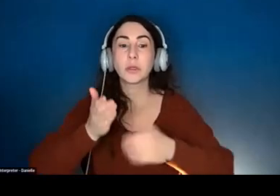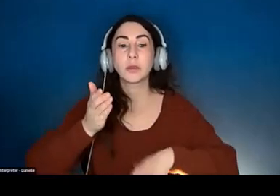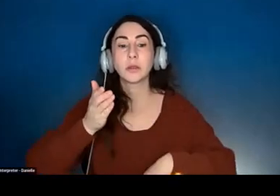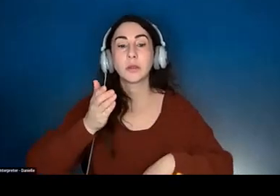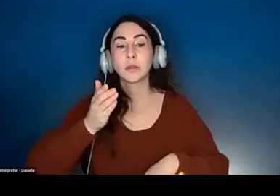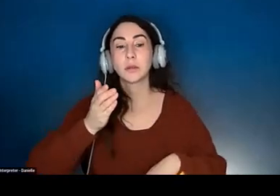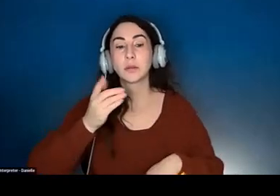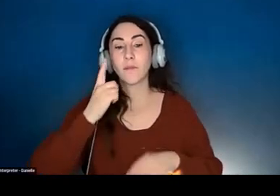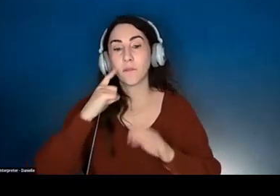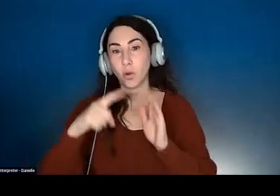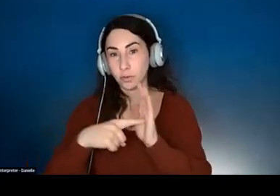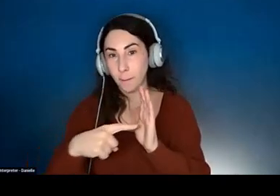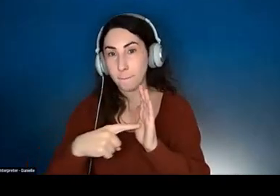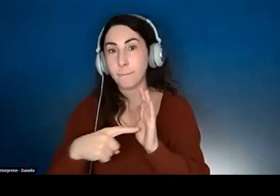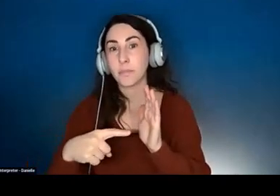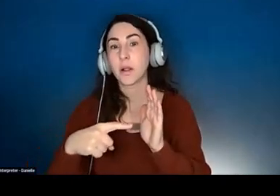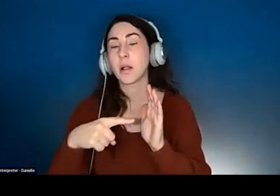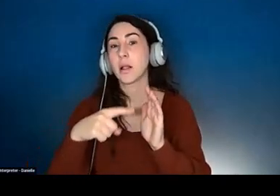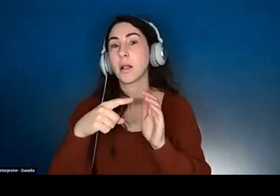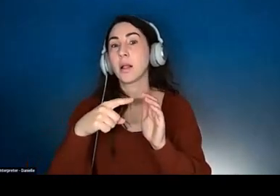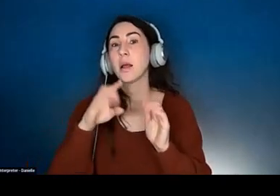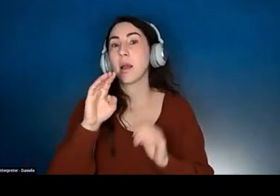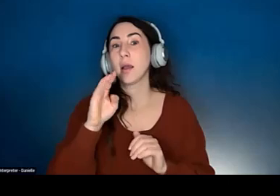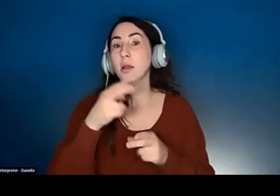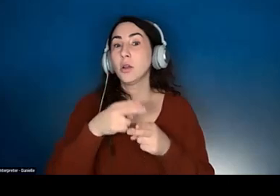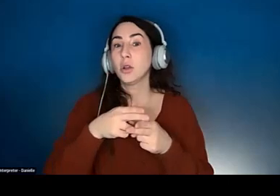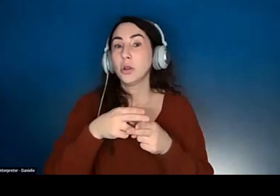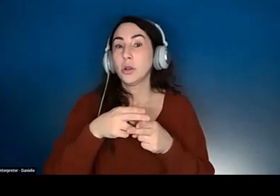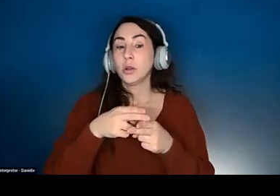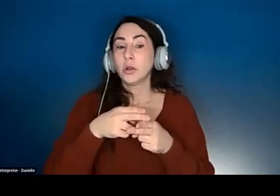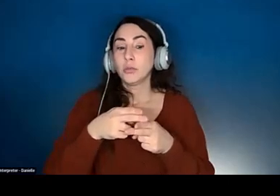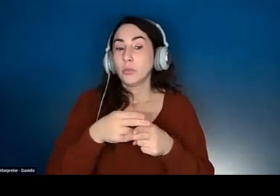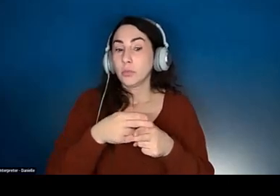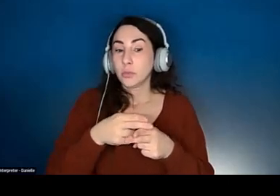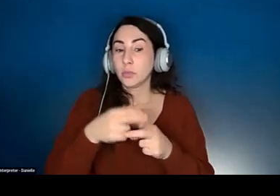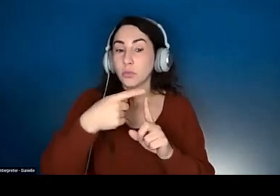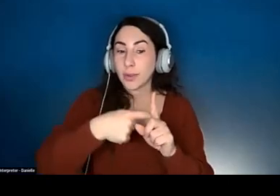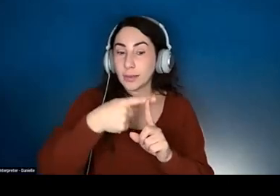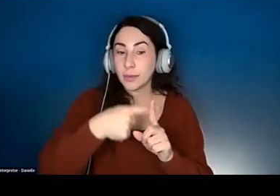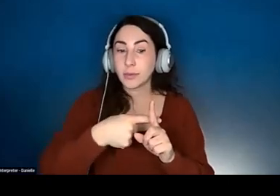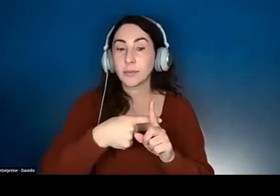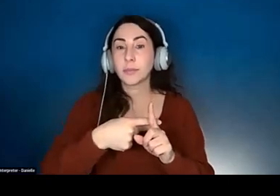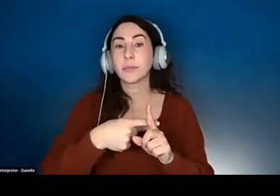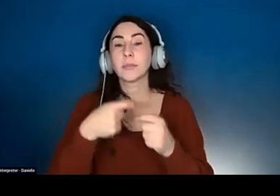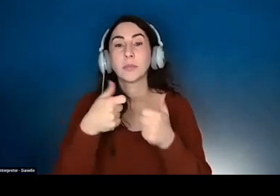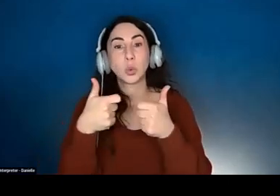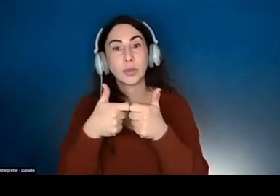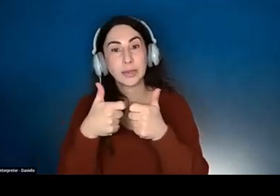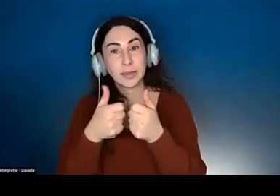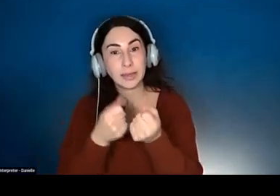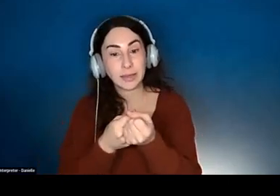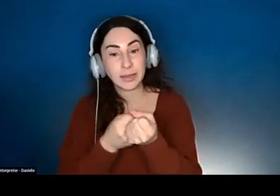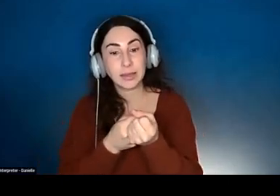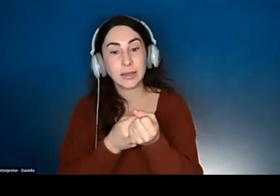through MFP are short-term rent, utility assistance, food assistance,